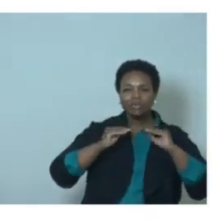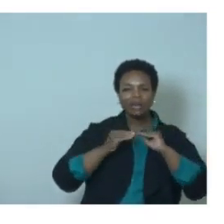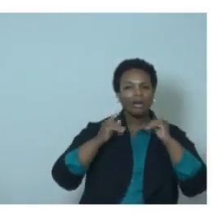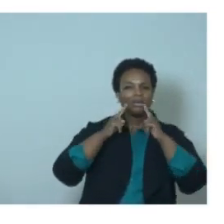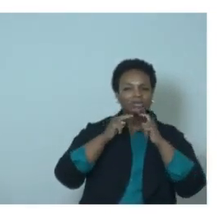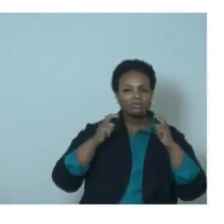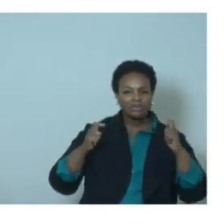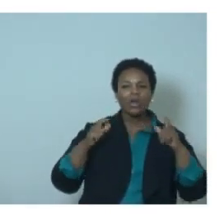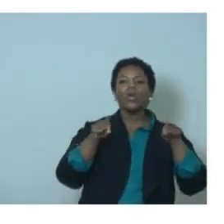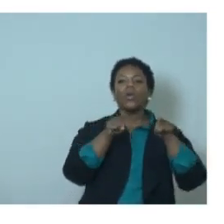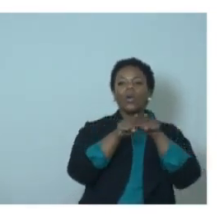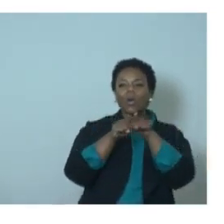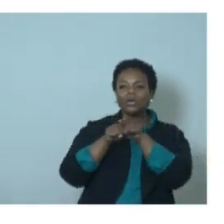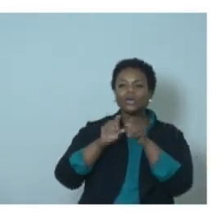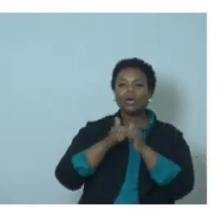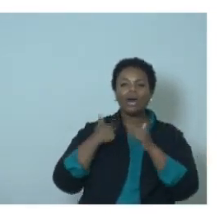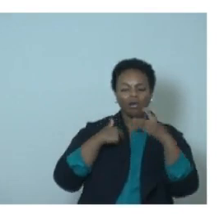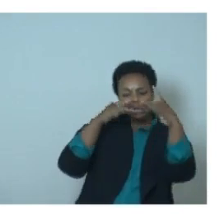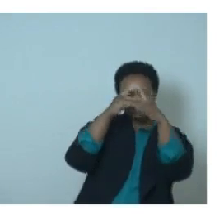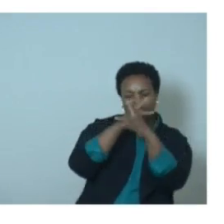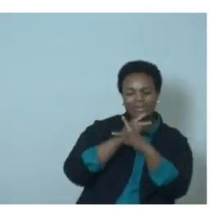ADJUST THE TARGET AS WELL TO THE SAME.